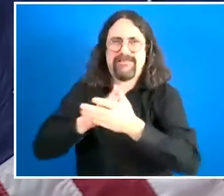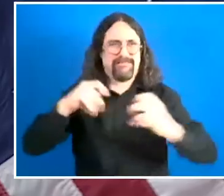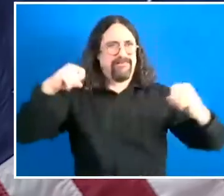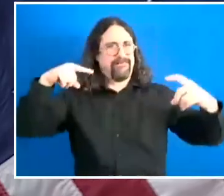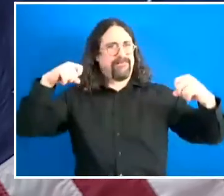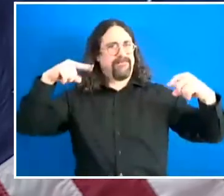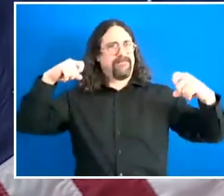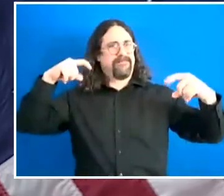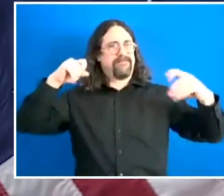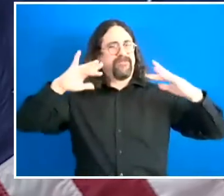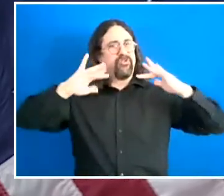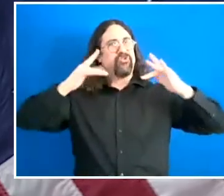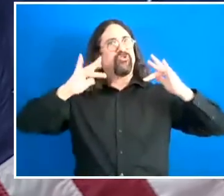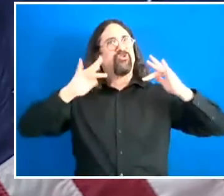AND THEY CAN DO